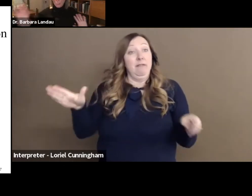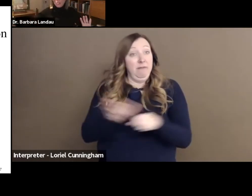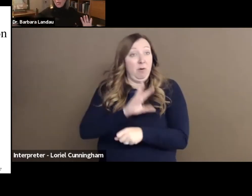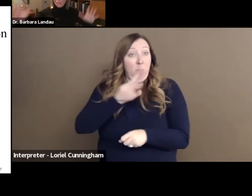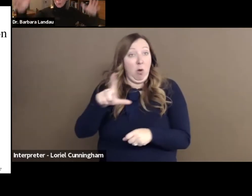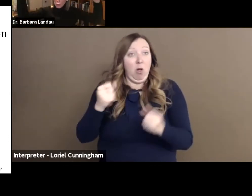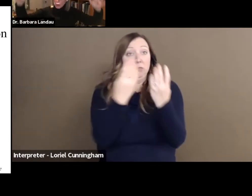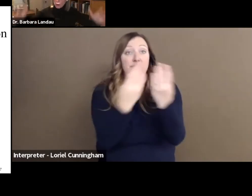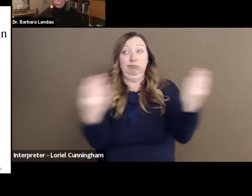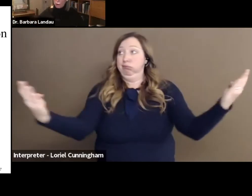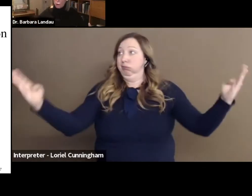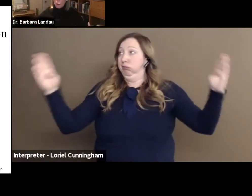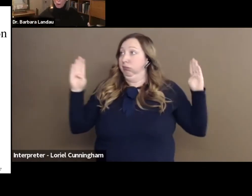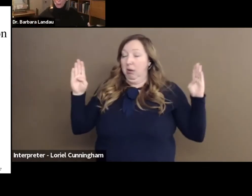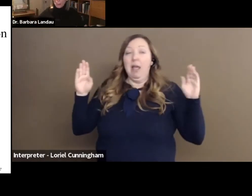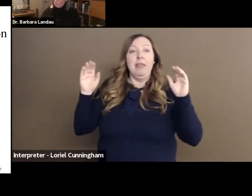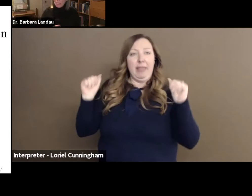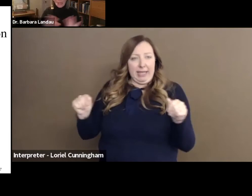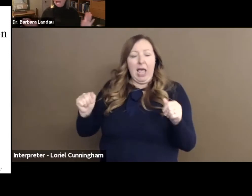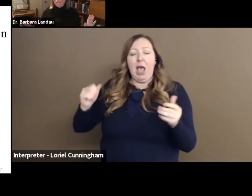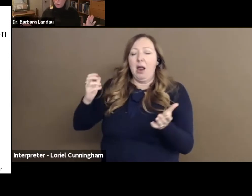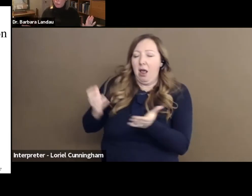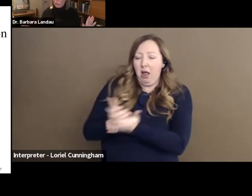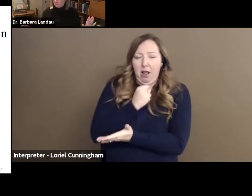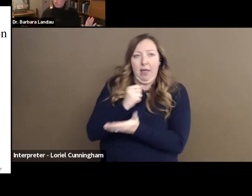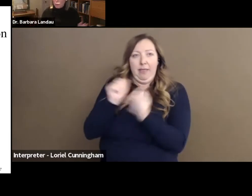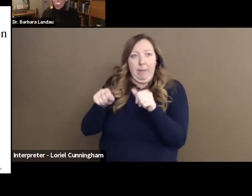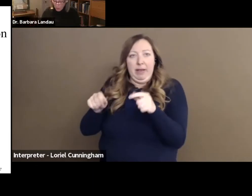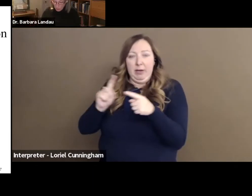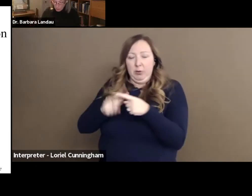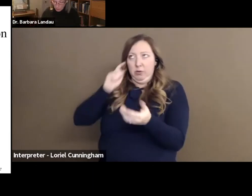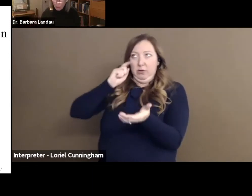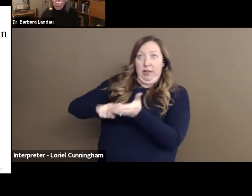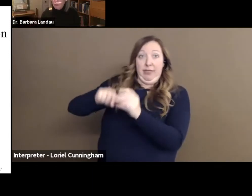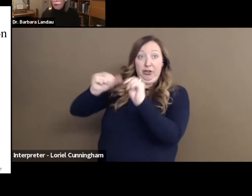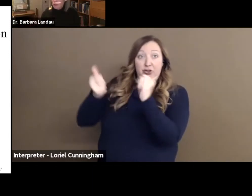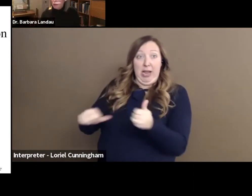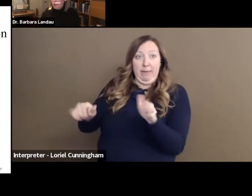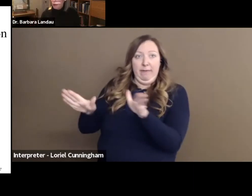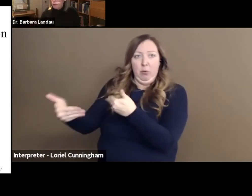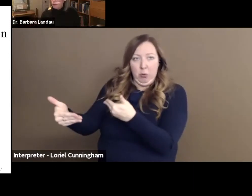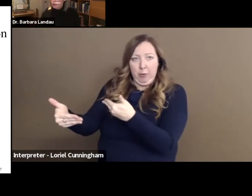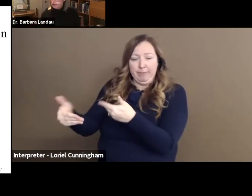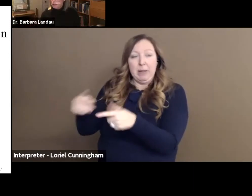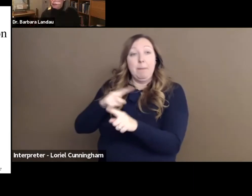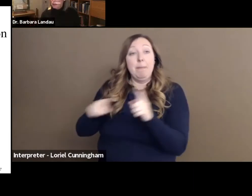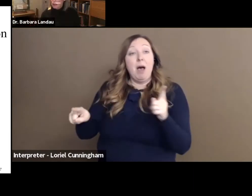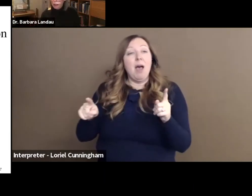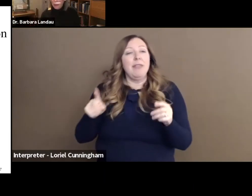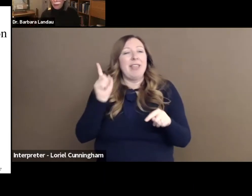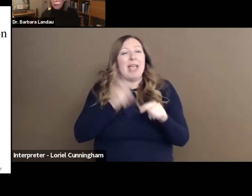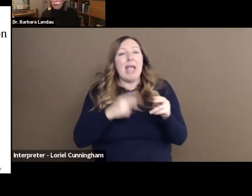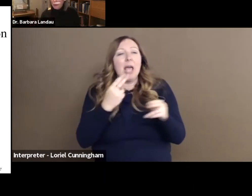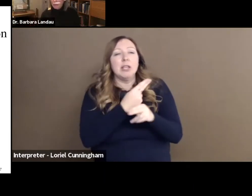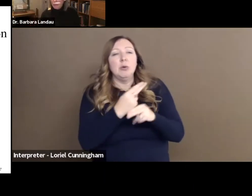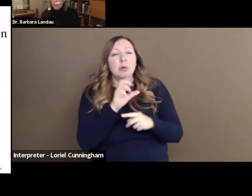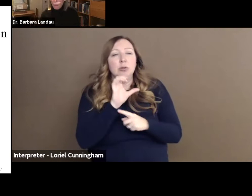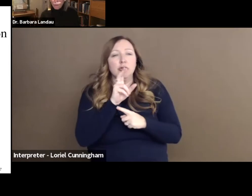geometry when you have full walls but they can't do it with a curve the way a typically developing four-year-old is uh